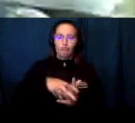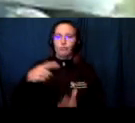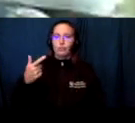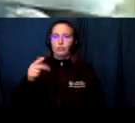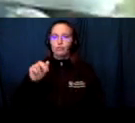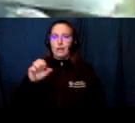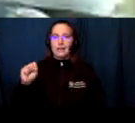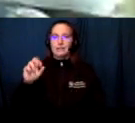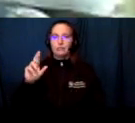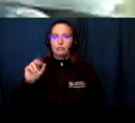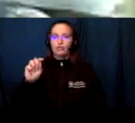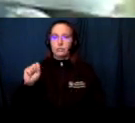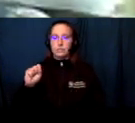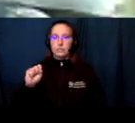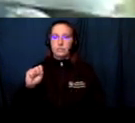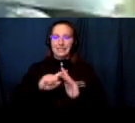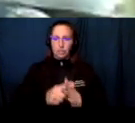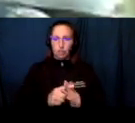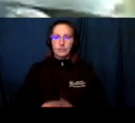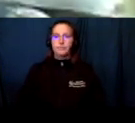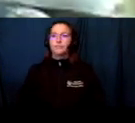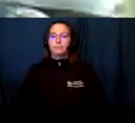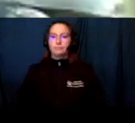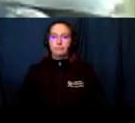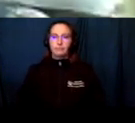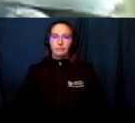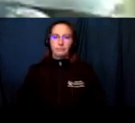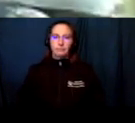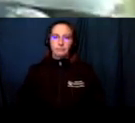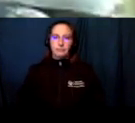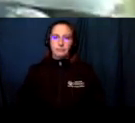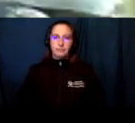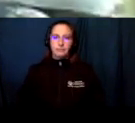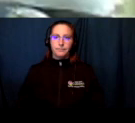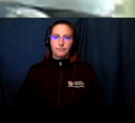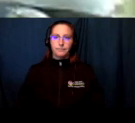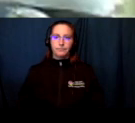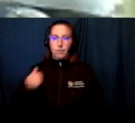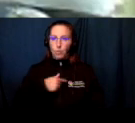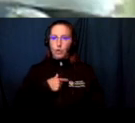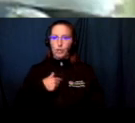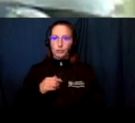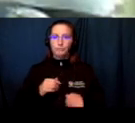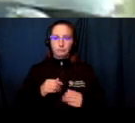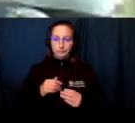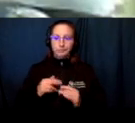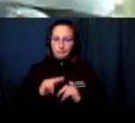and so we are just beginning to start creating our database of parents who are who will